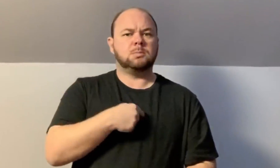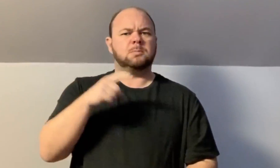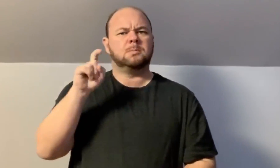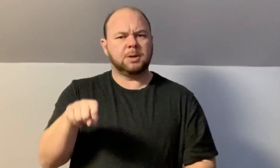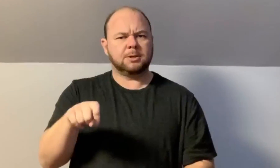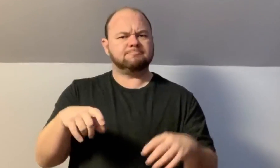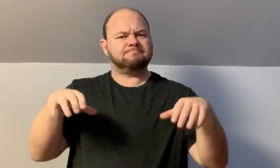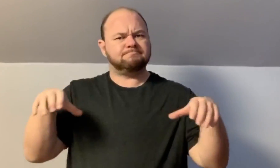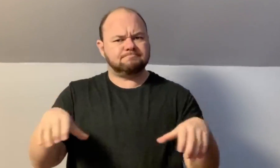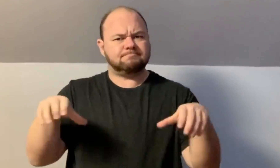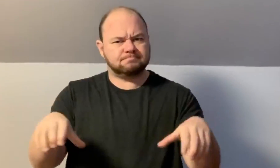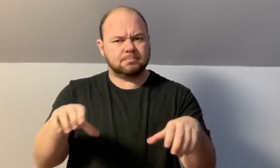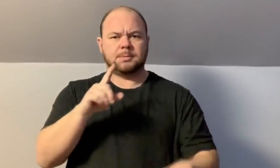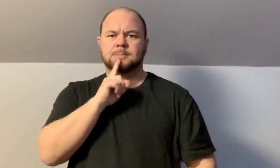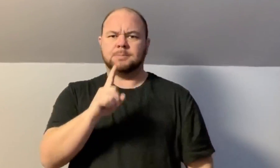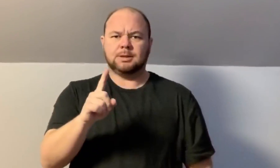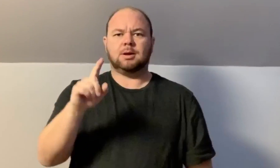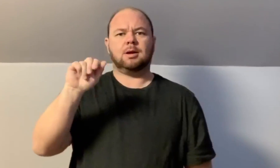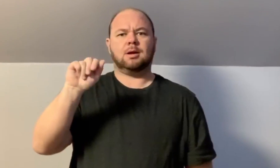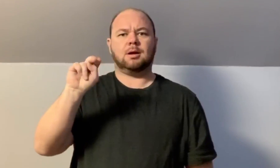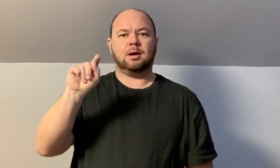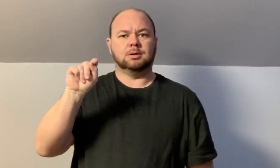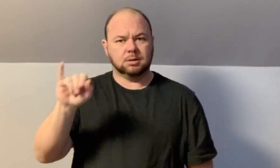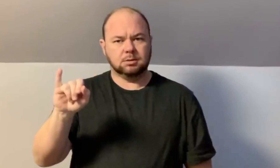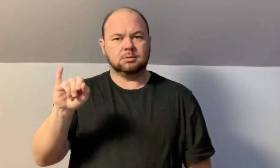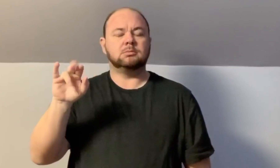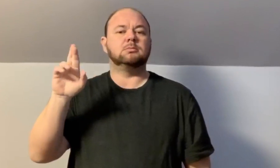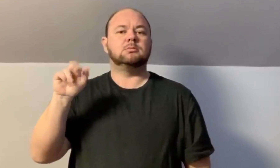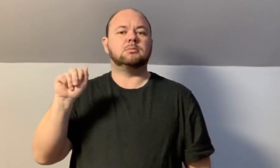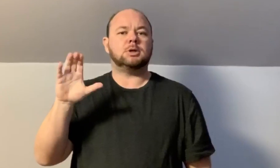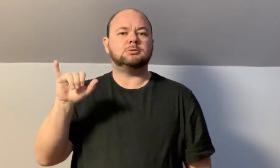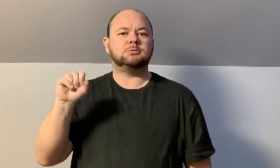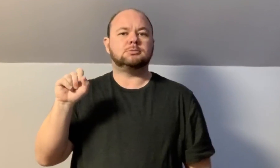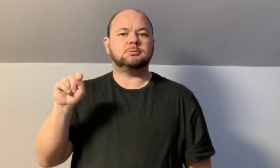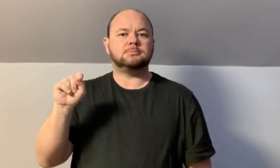We must be actively anti-racist.